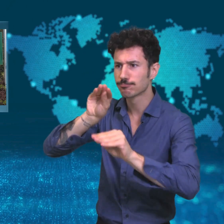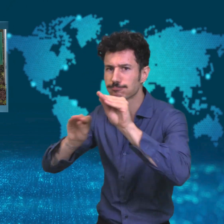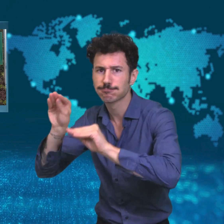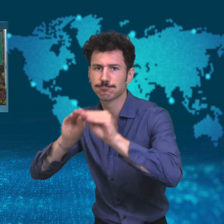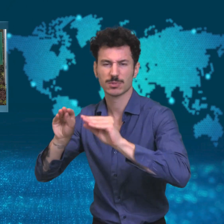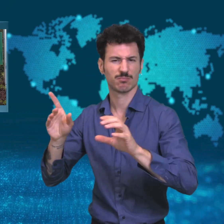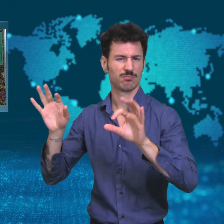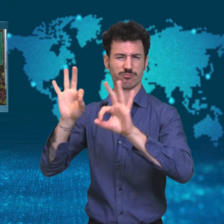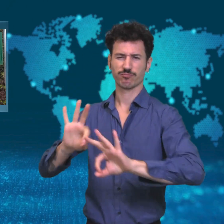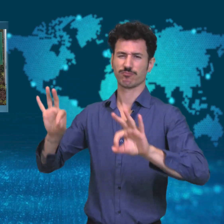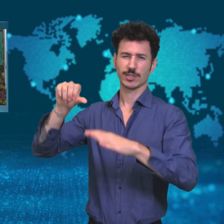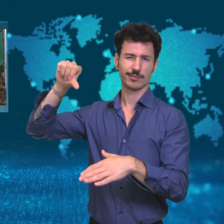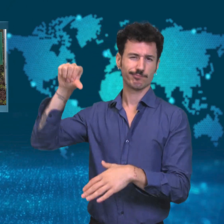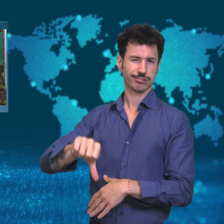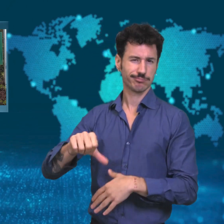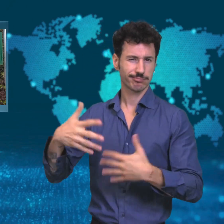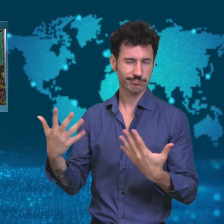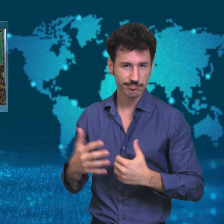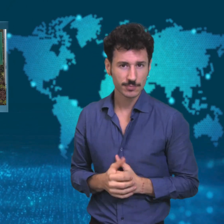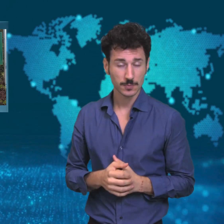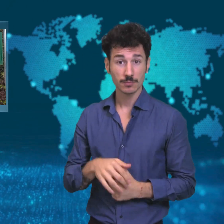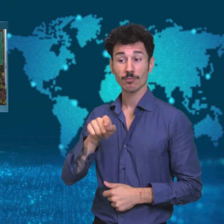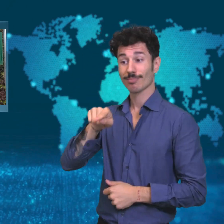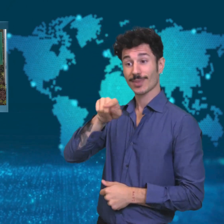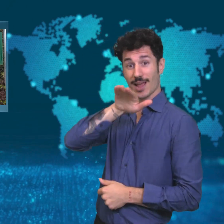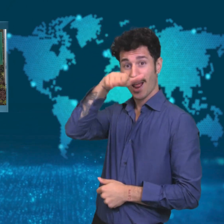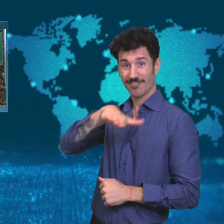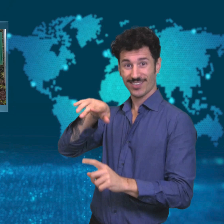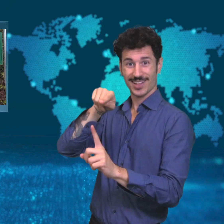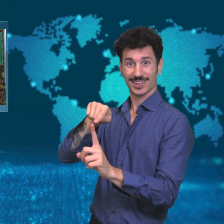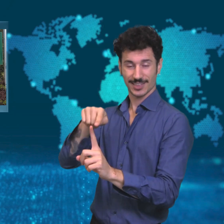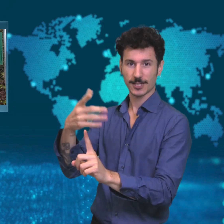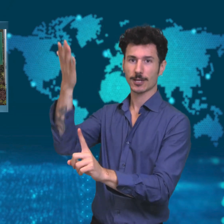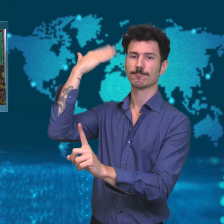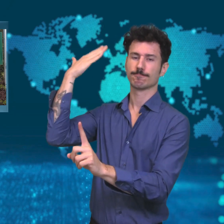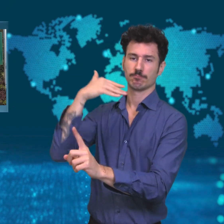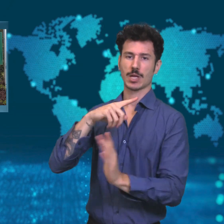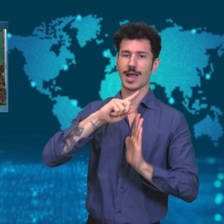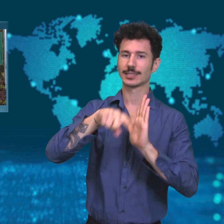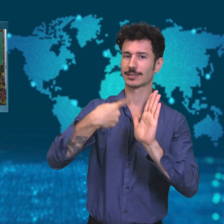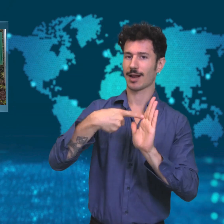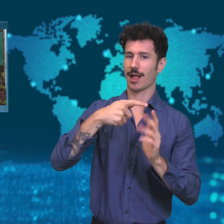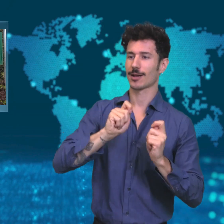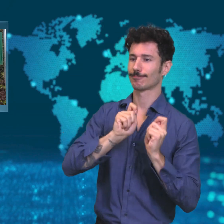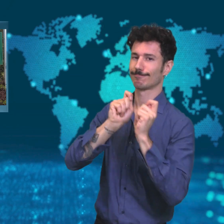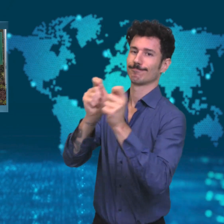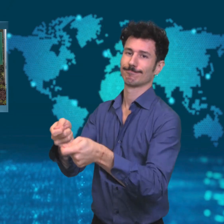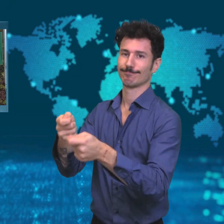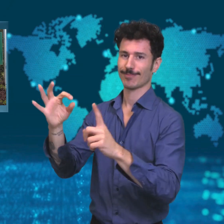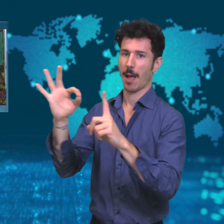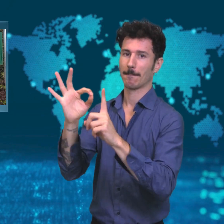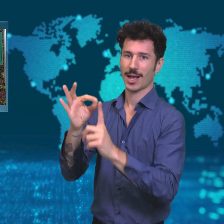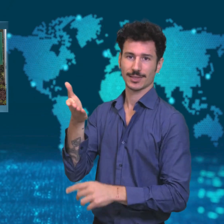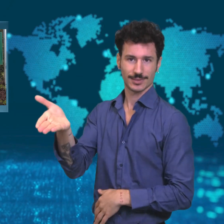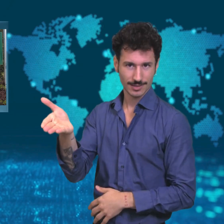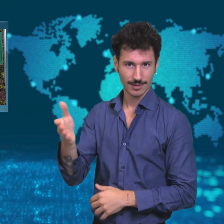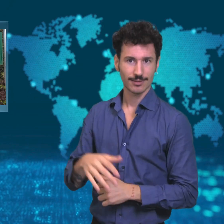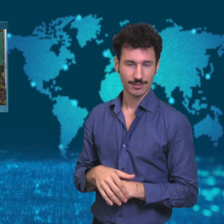Kaavan was a gift to Pakistan from Sri Lanka when he was very young,